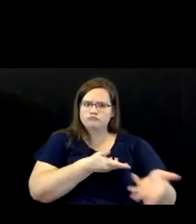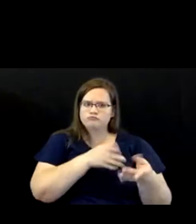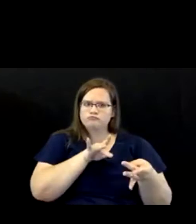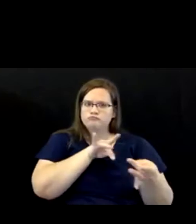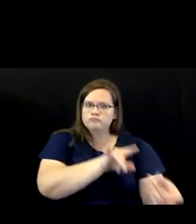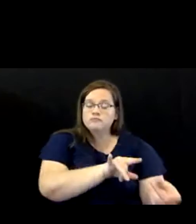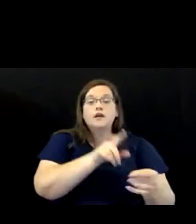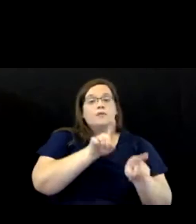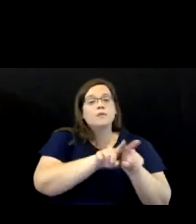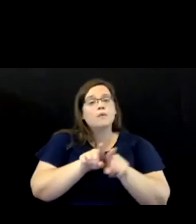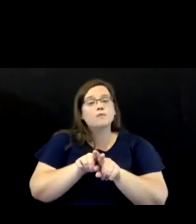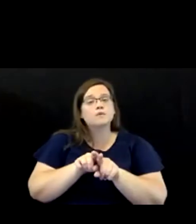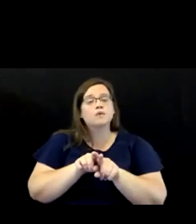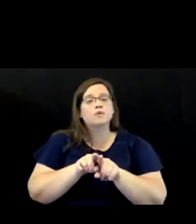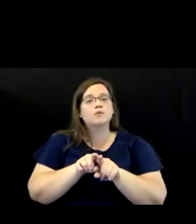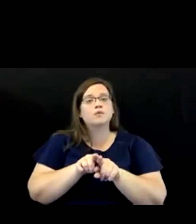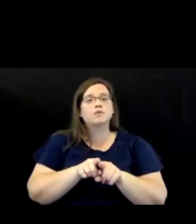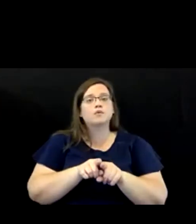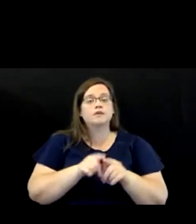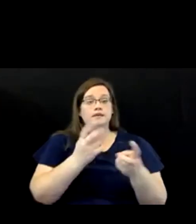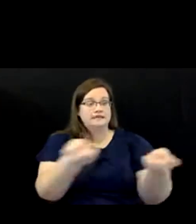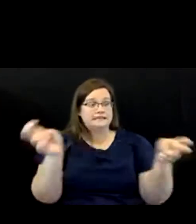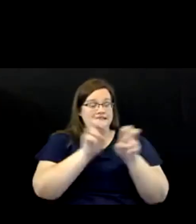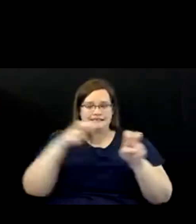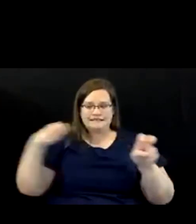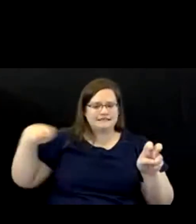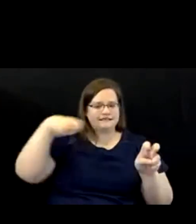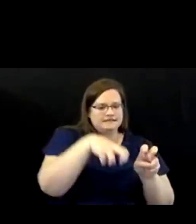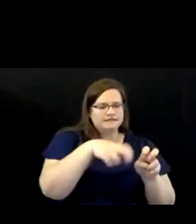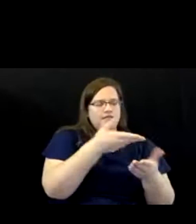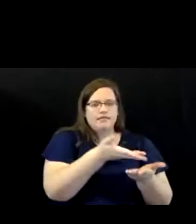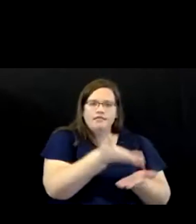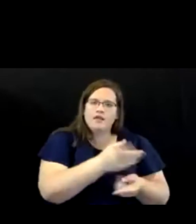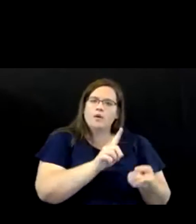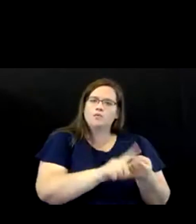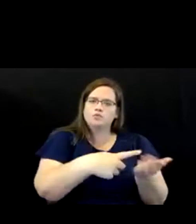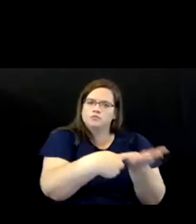someone at the table representing those beliefs and those individuals. I think